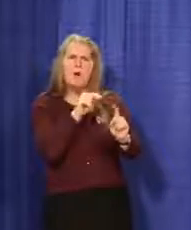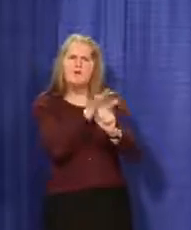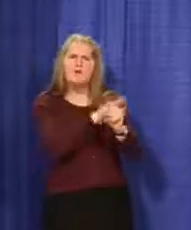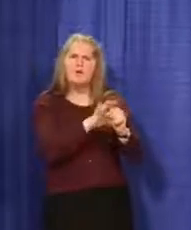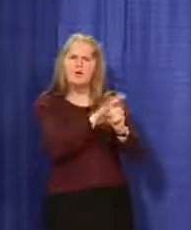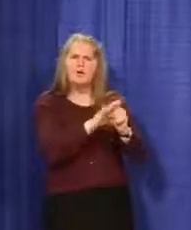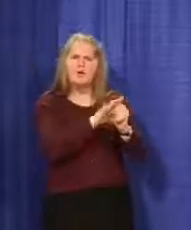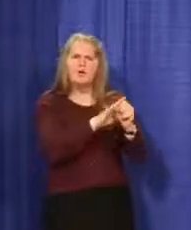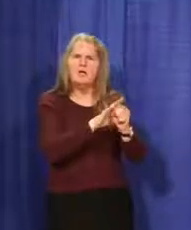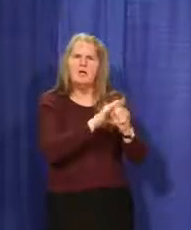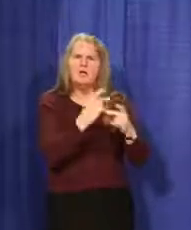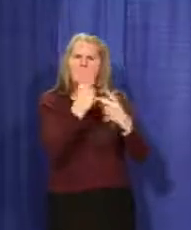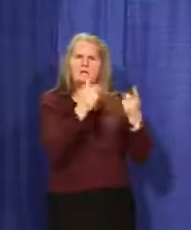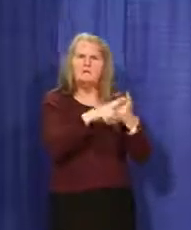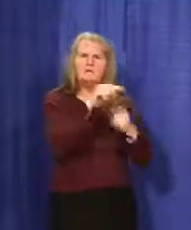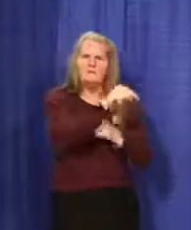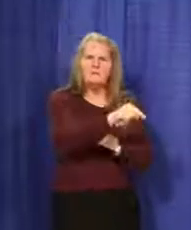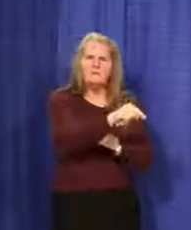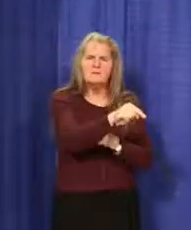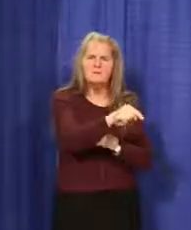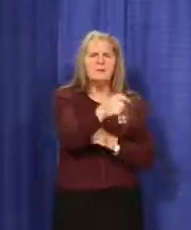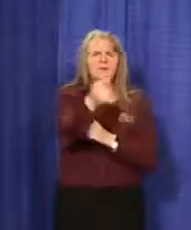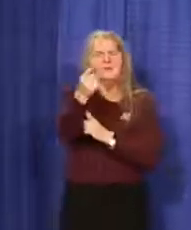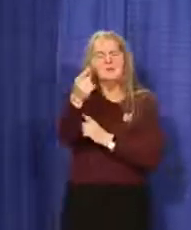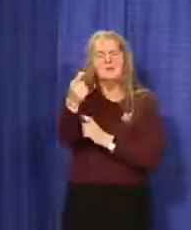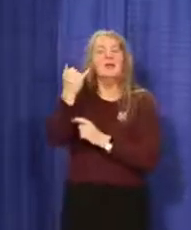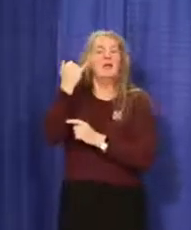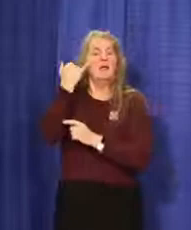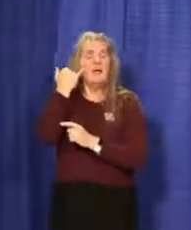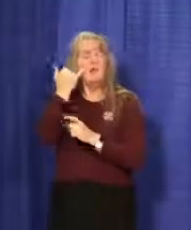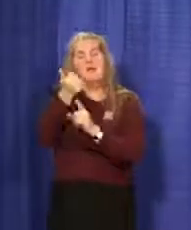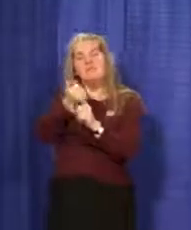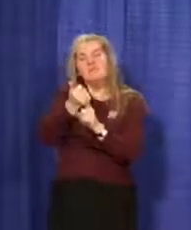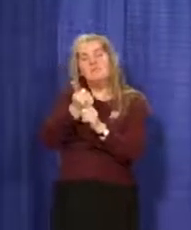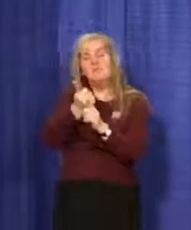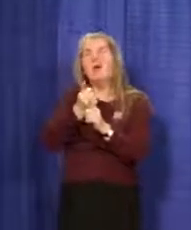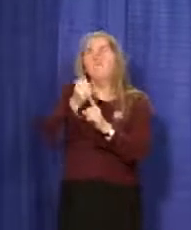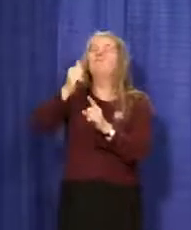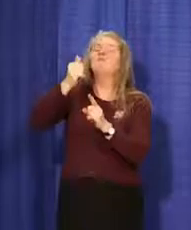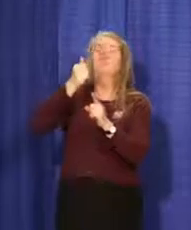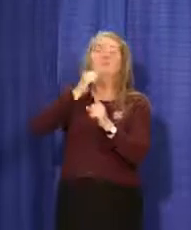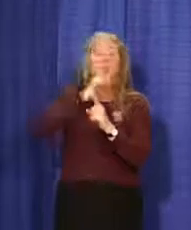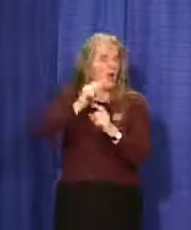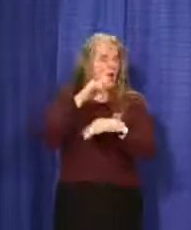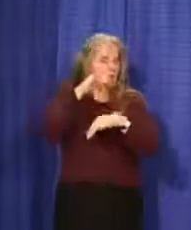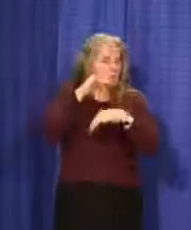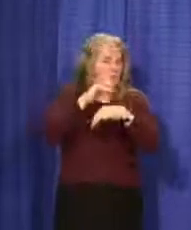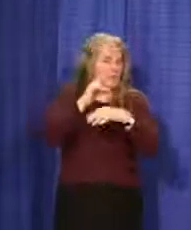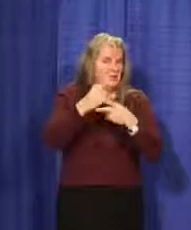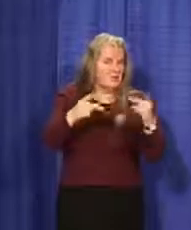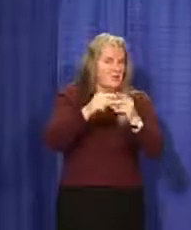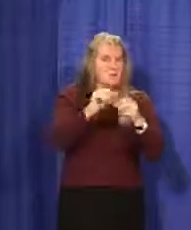When you return, even if you don't need to solve isolate, please lay low.